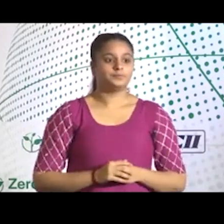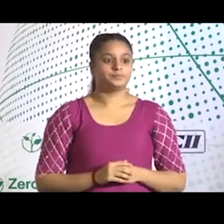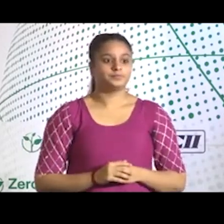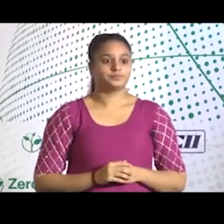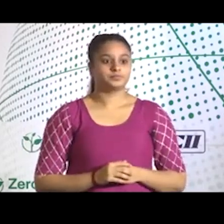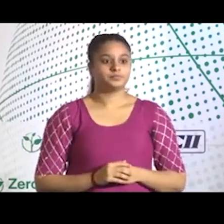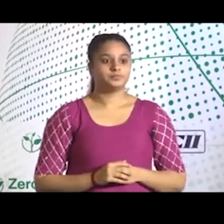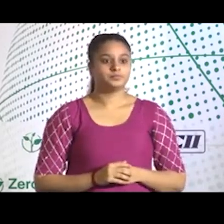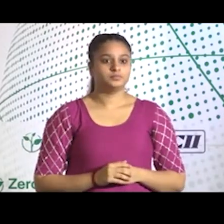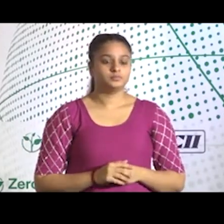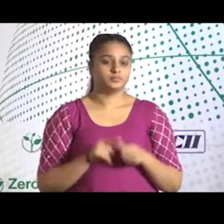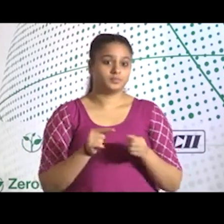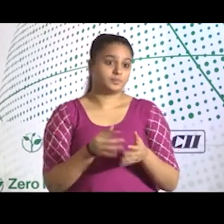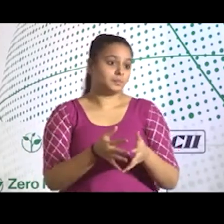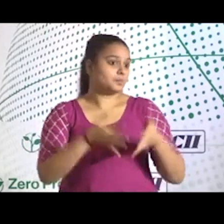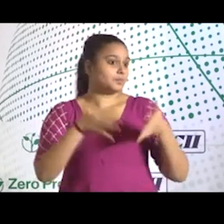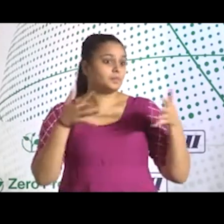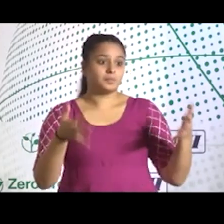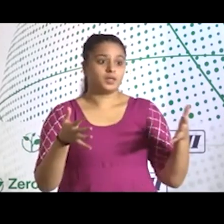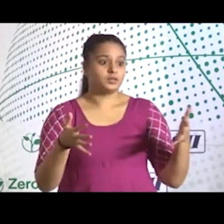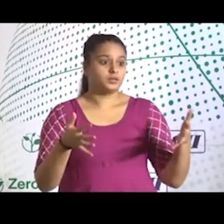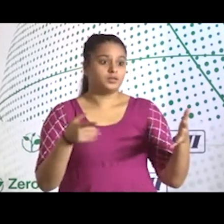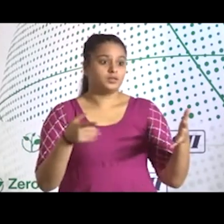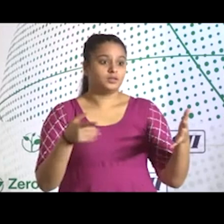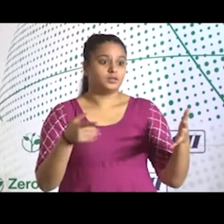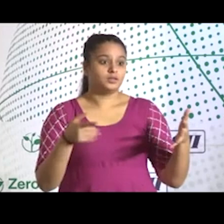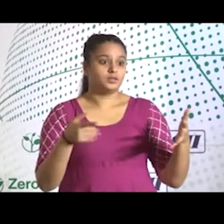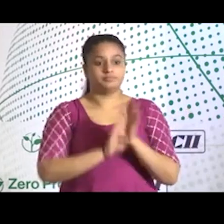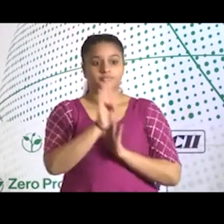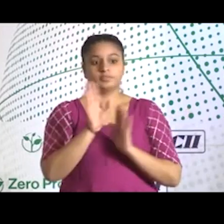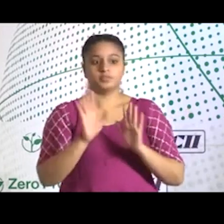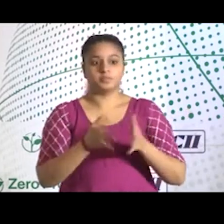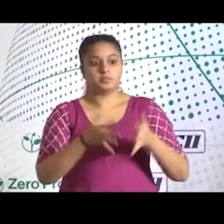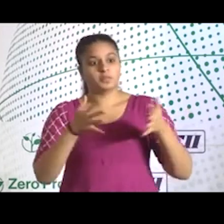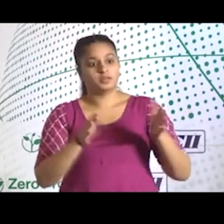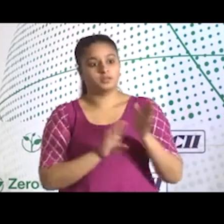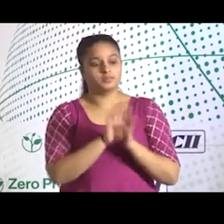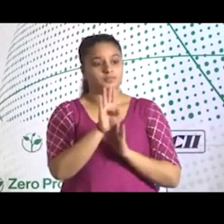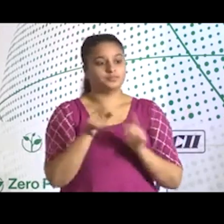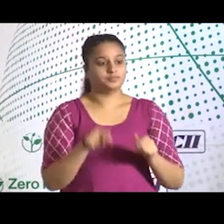So I think it's a huge it's a huge progress rate and it's not it's not just Google.